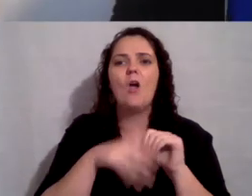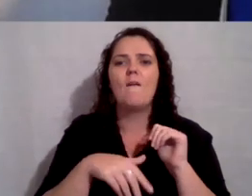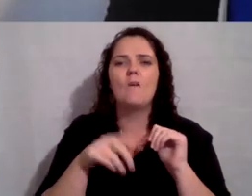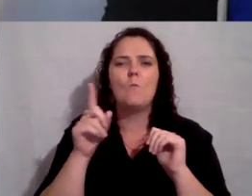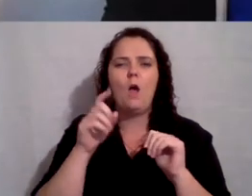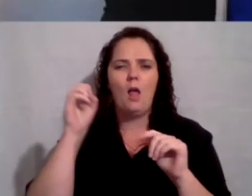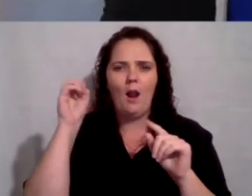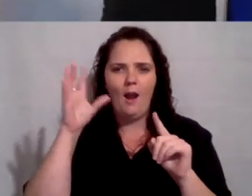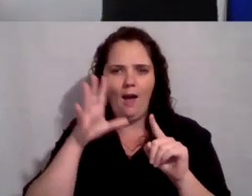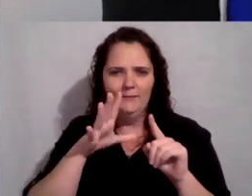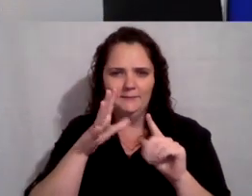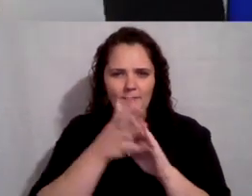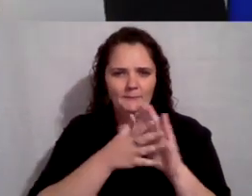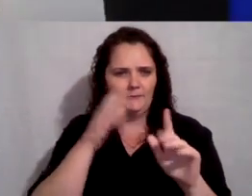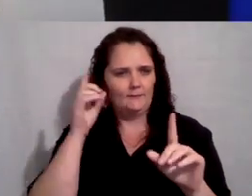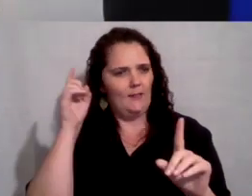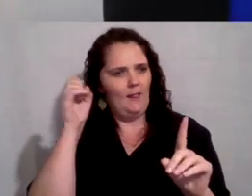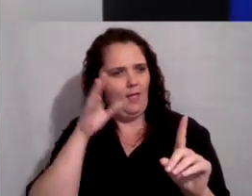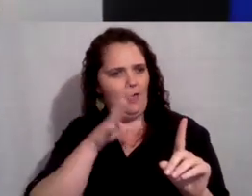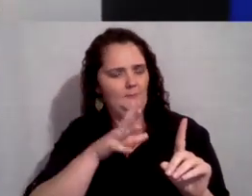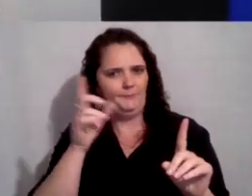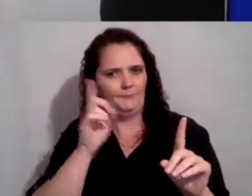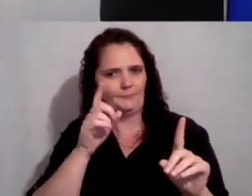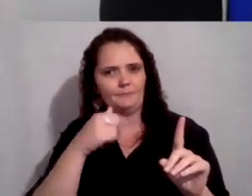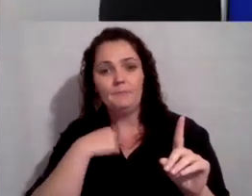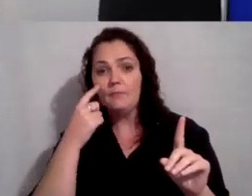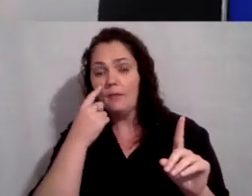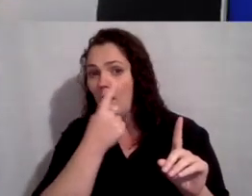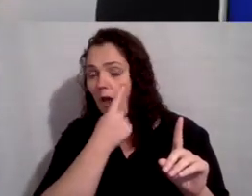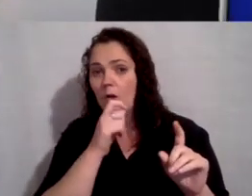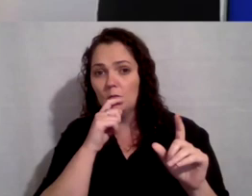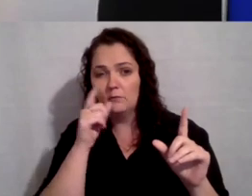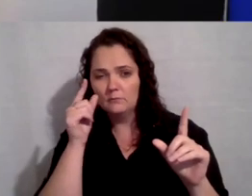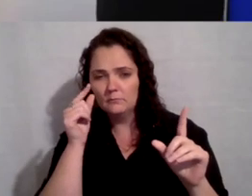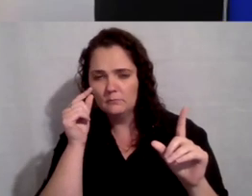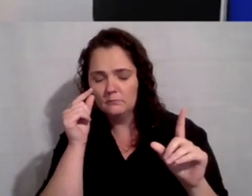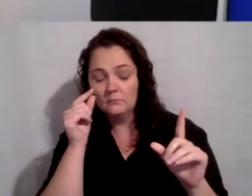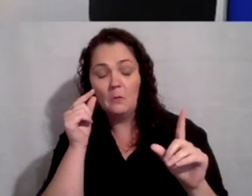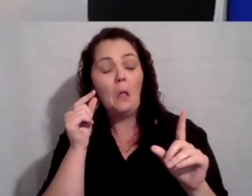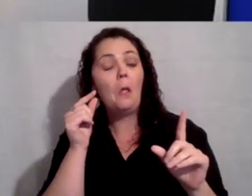Now when I'm thinking about the light I'm gonna squint my eyes, I'm gonna squint way down so that I'm – if you're blind like me you can just lift